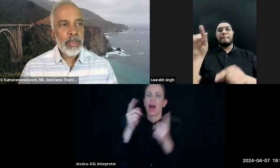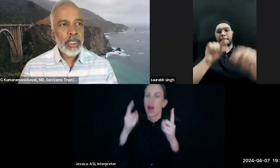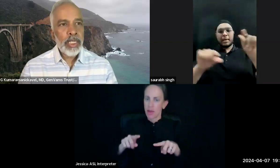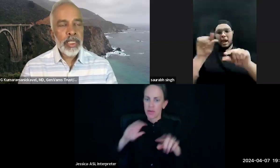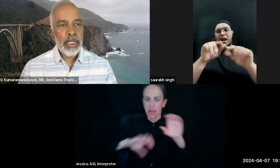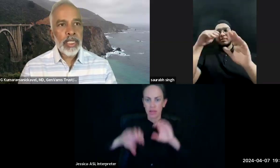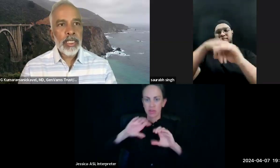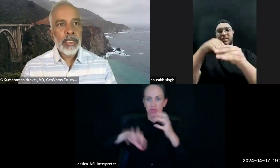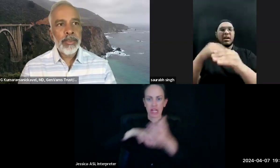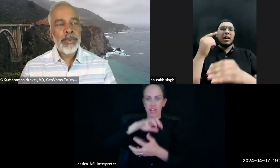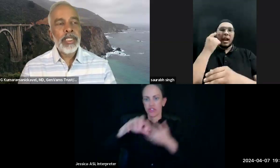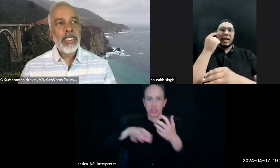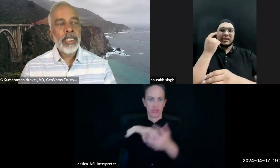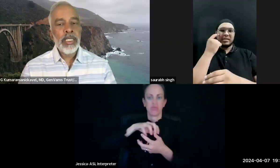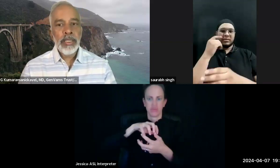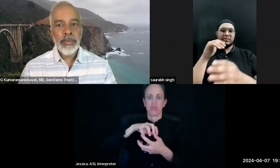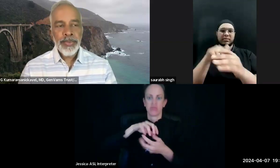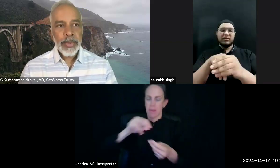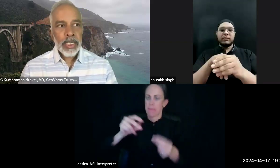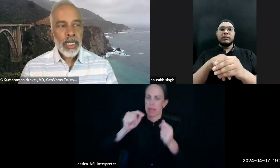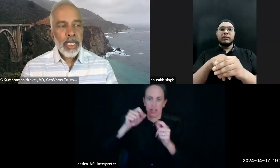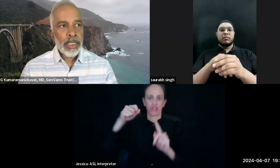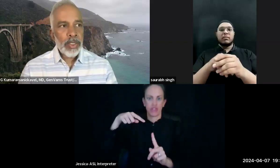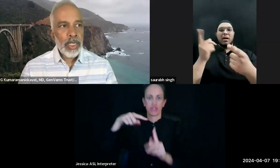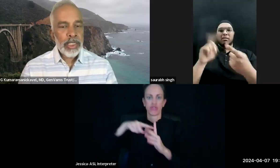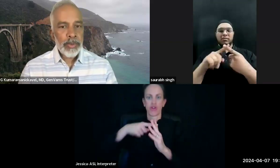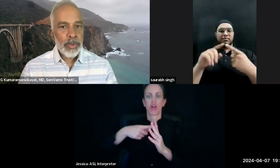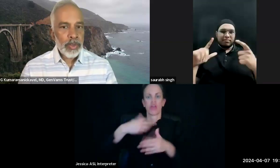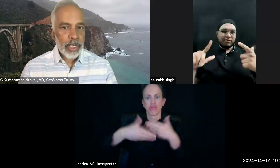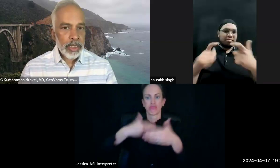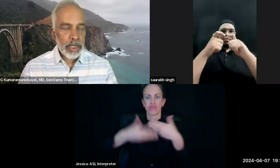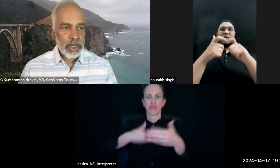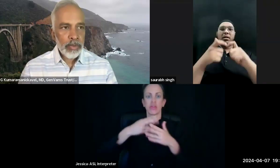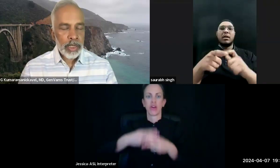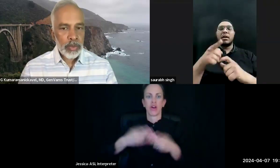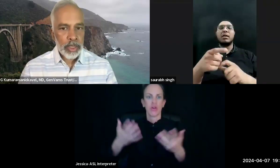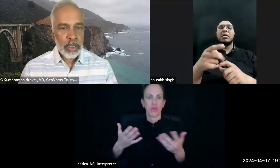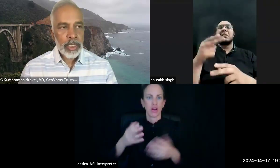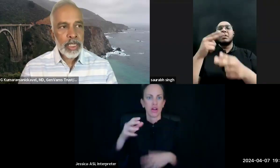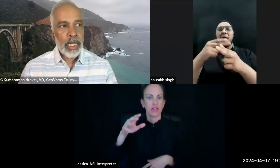immediately triggered. And it's called as a phototransduction pathway. And that